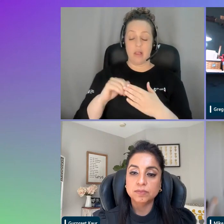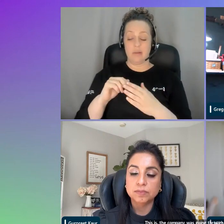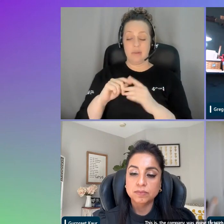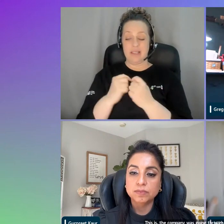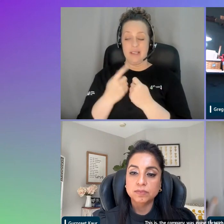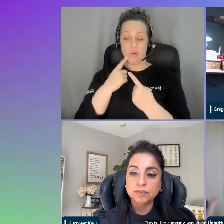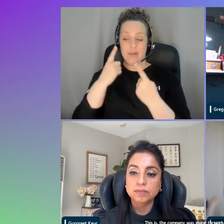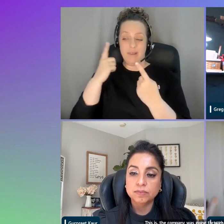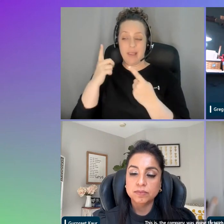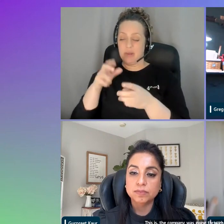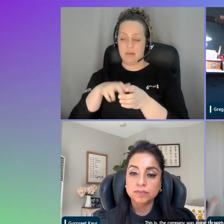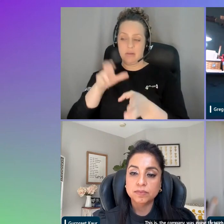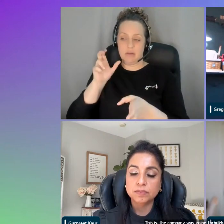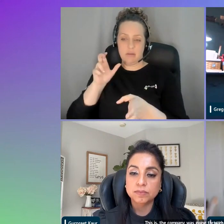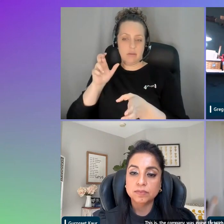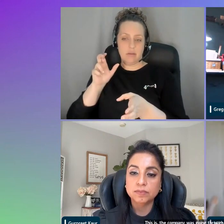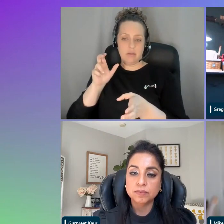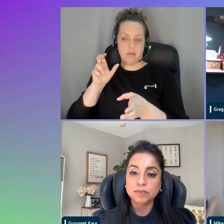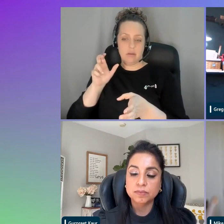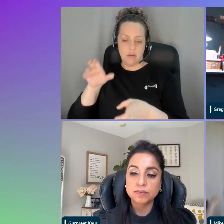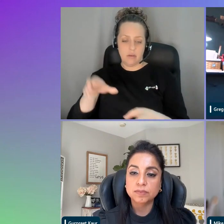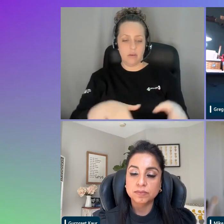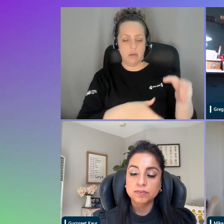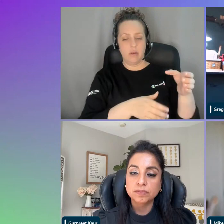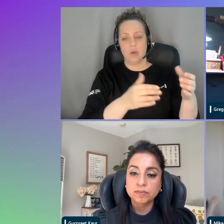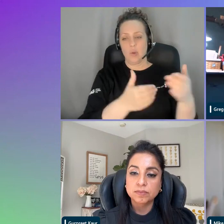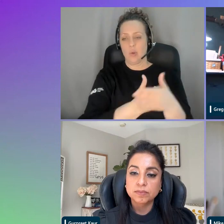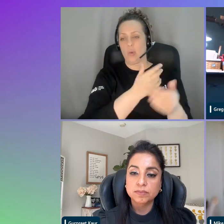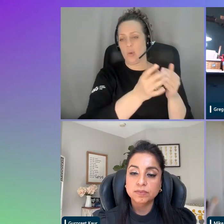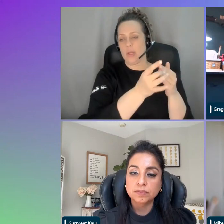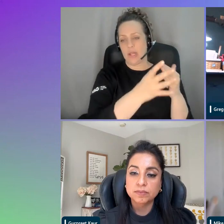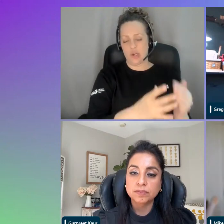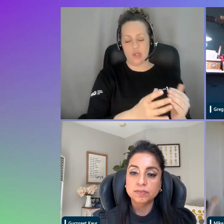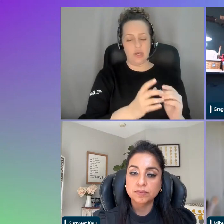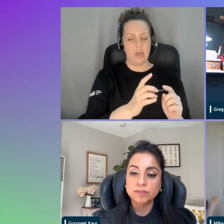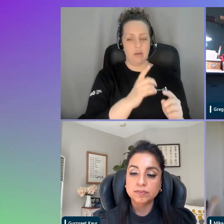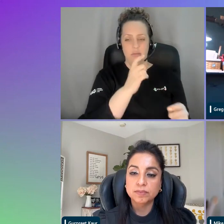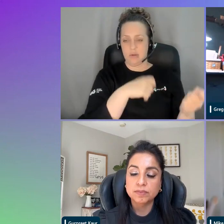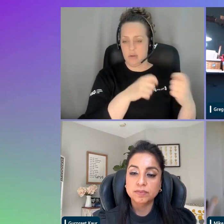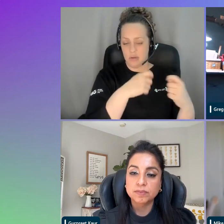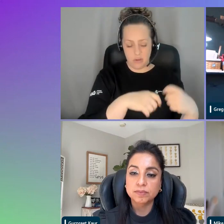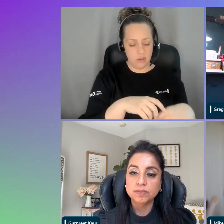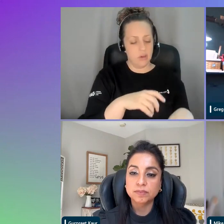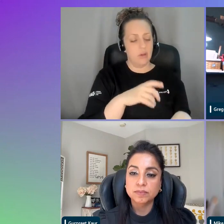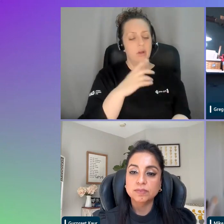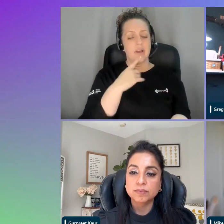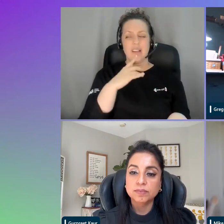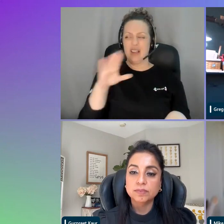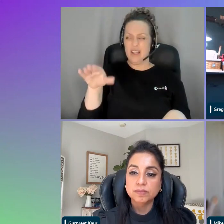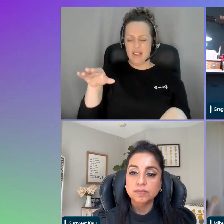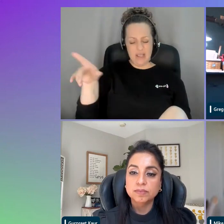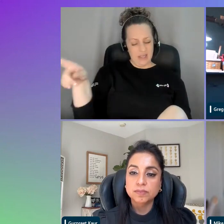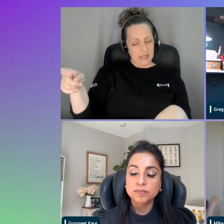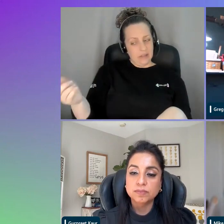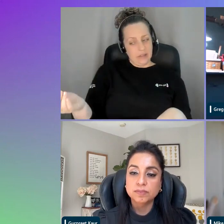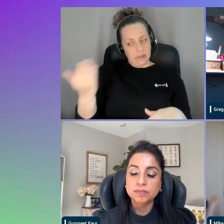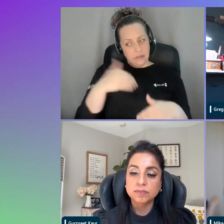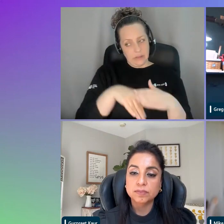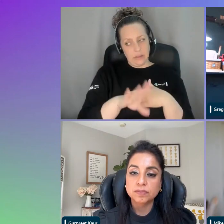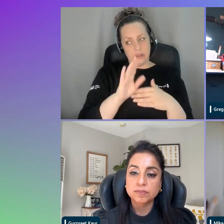accessibility team, which was famous at the time, had left. It went under new leadership several gyrations, and they asked me to come in. Can you kind of reboot this? So as me